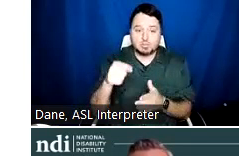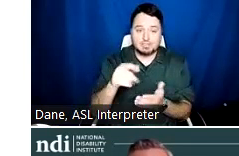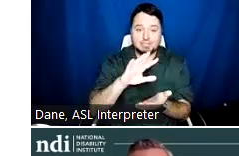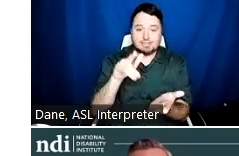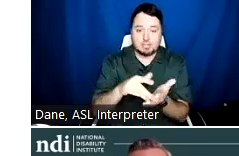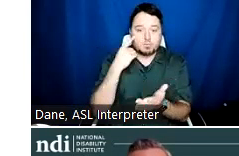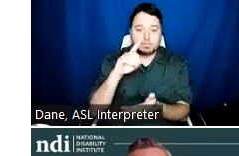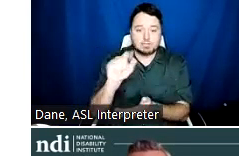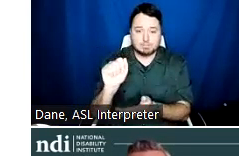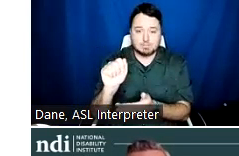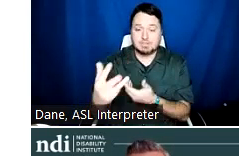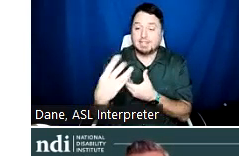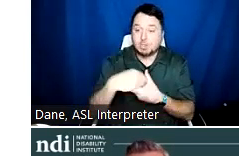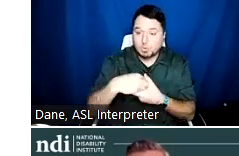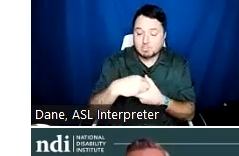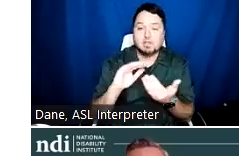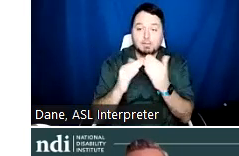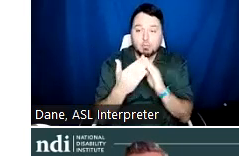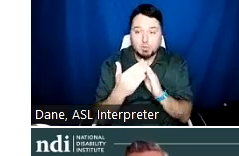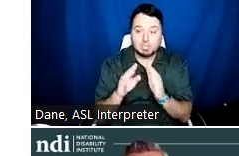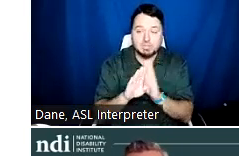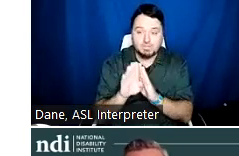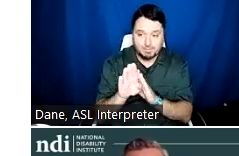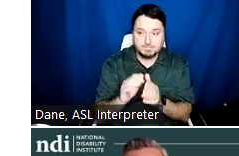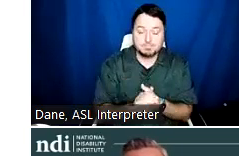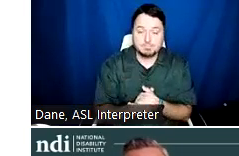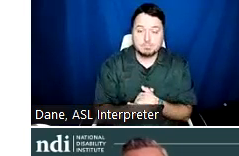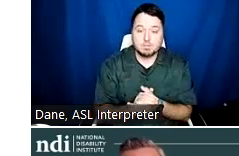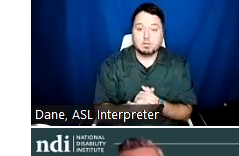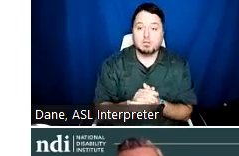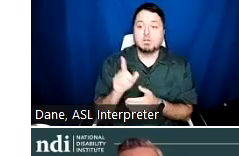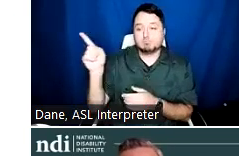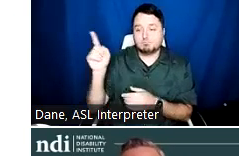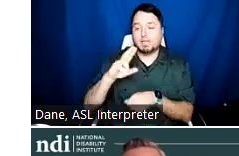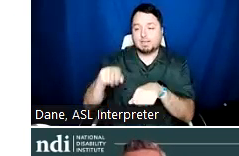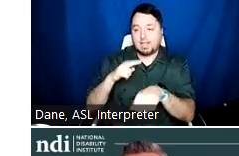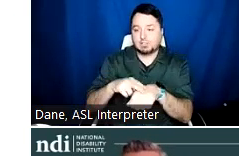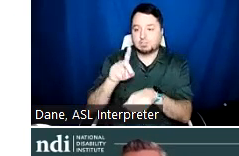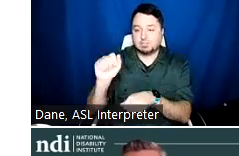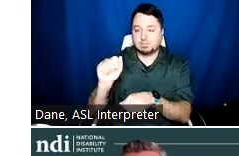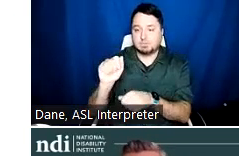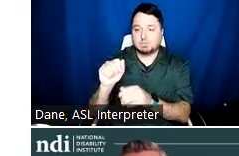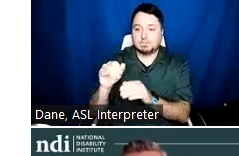Disability-Inclusive Community Development at National Disability Institute and serve as a